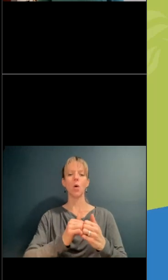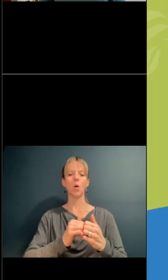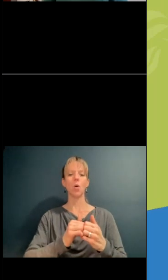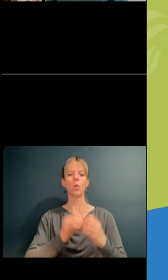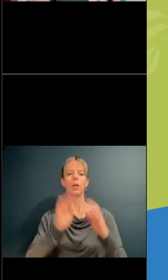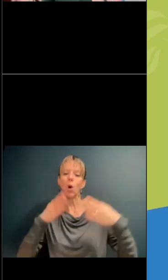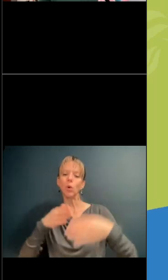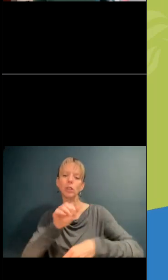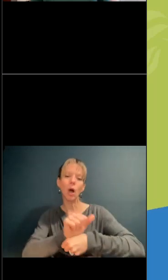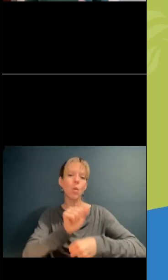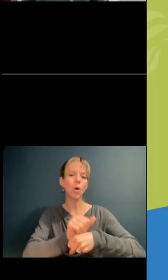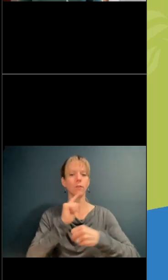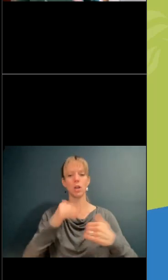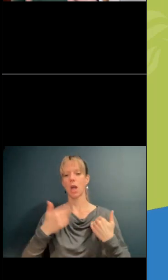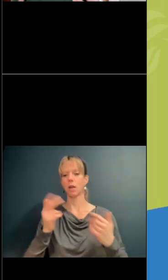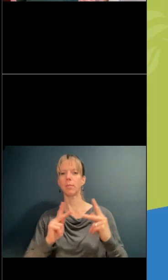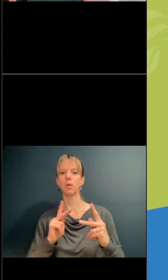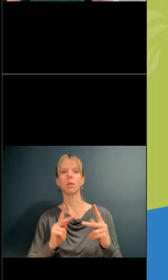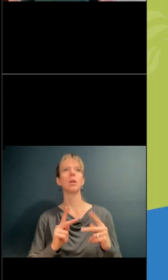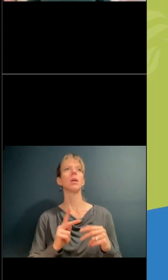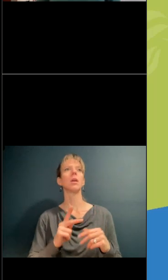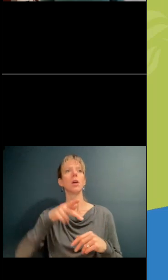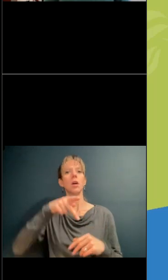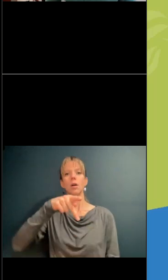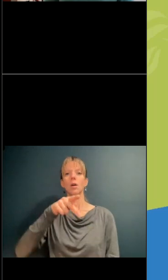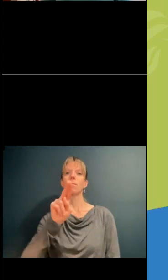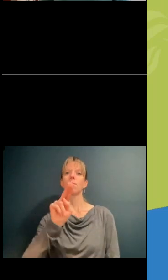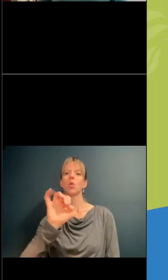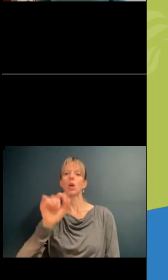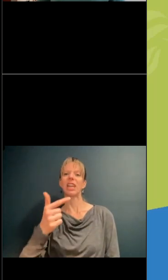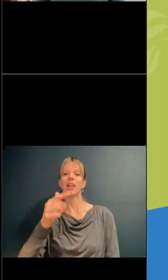In the Putting Faith to Work project, we invited members of the local congregation